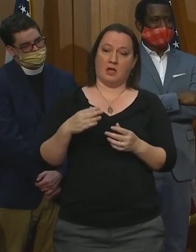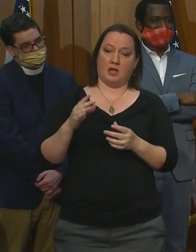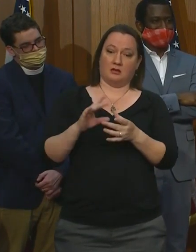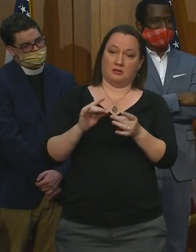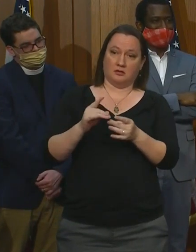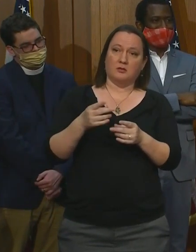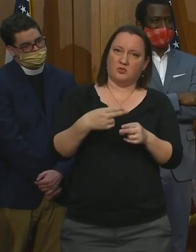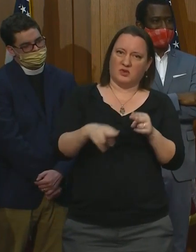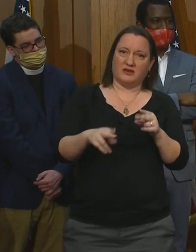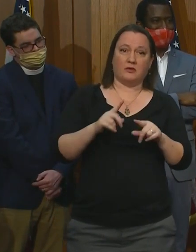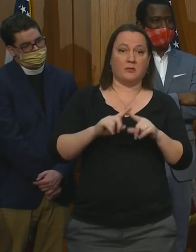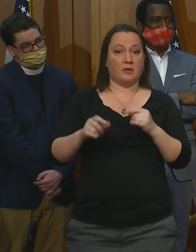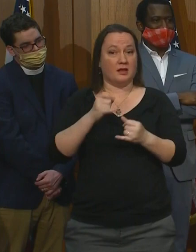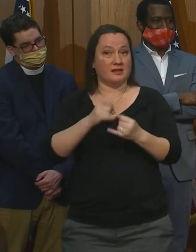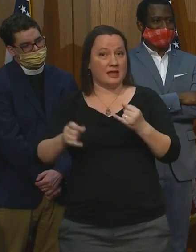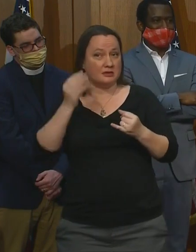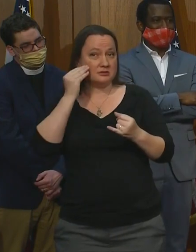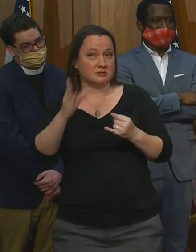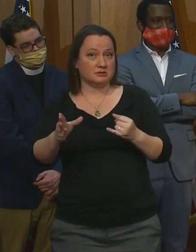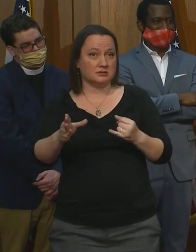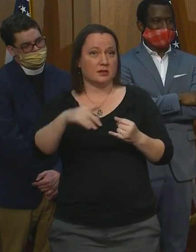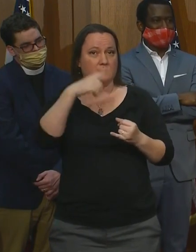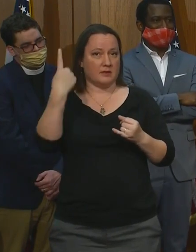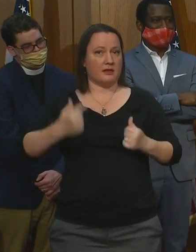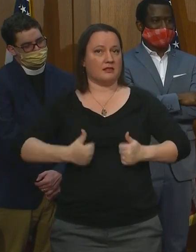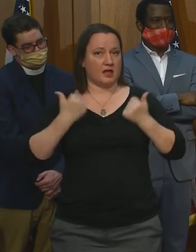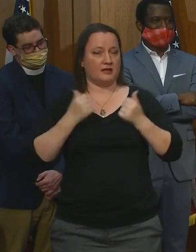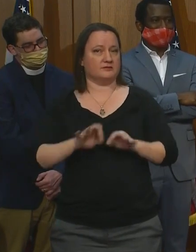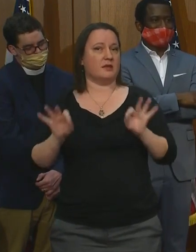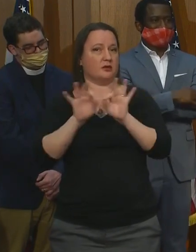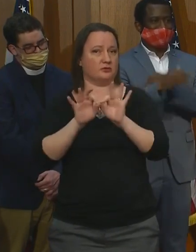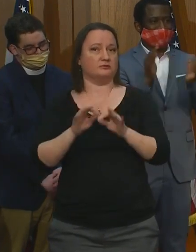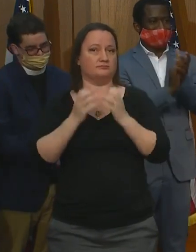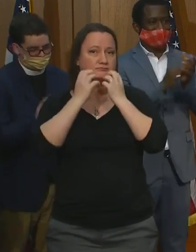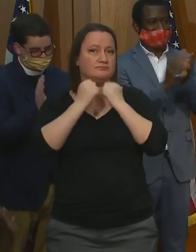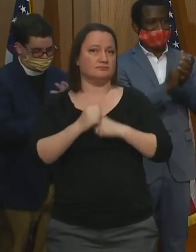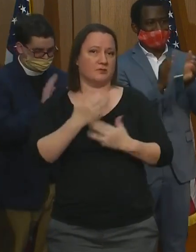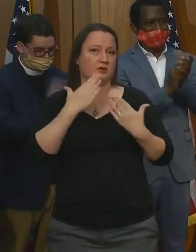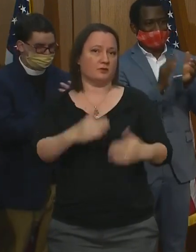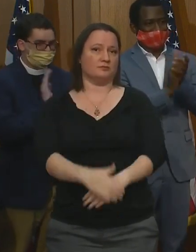CERTAINLY WANTED TO END THEM BY